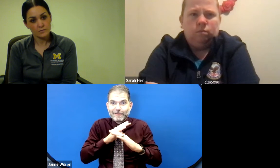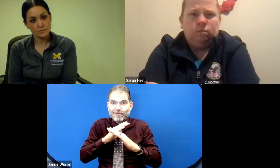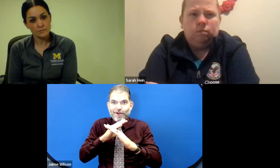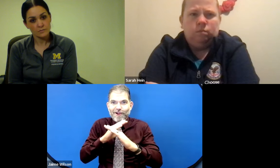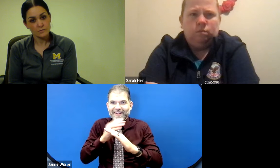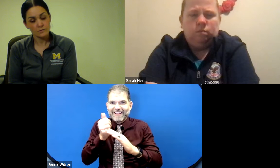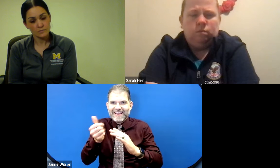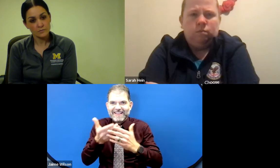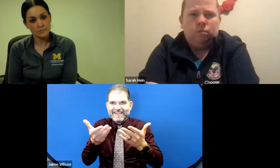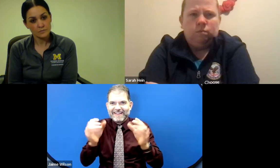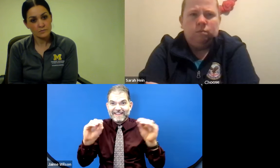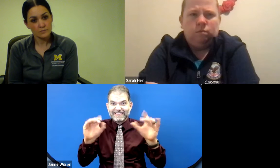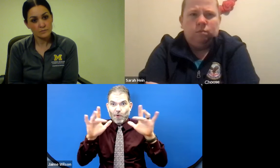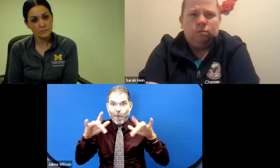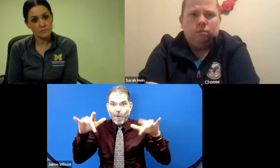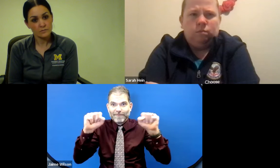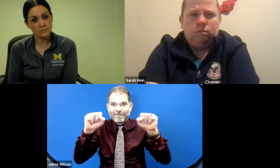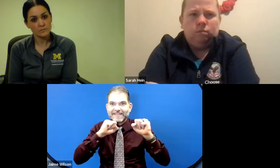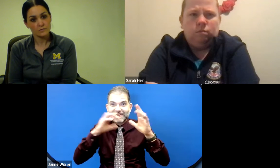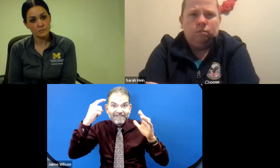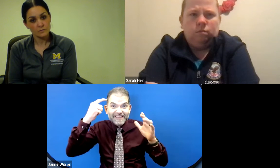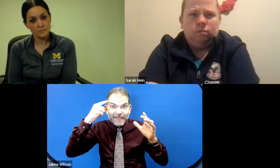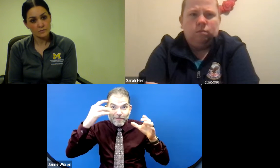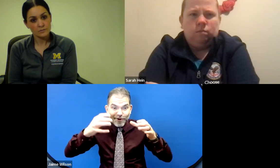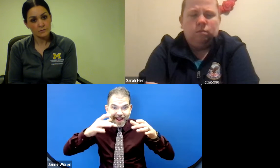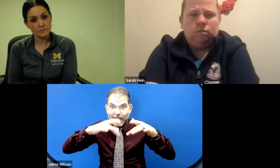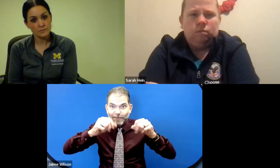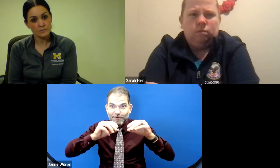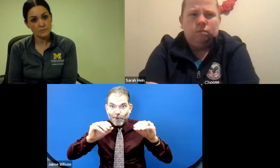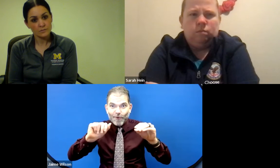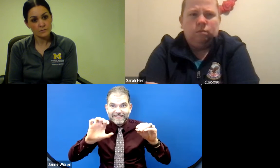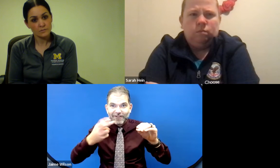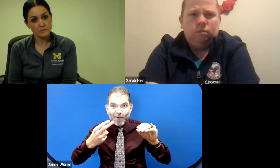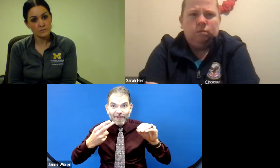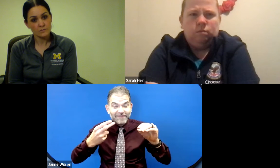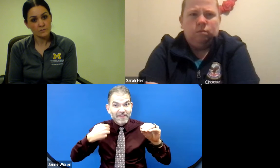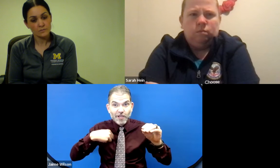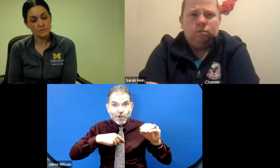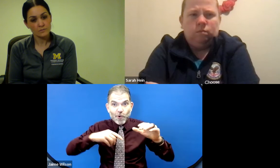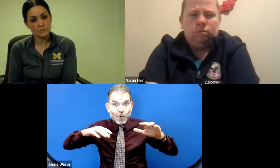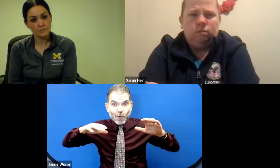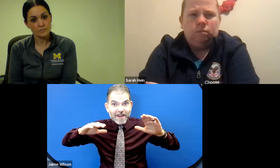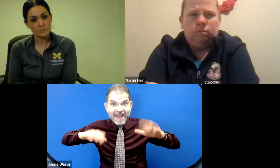ASL Interpreter: That medication can't block anything anymore, because ASL Interpreter: there's it's not present.